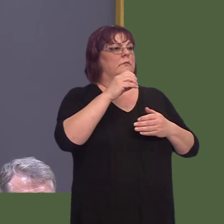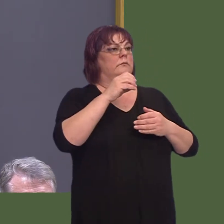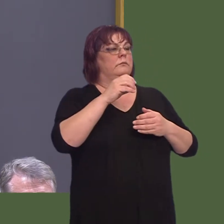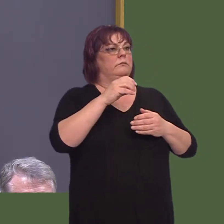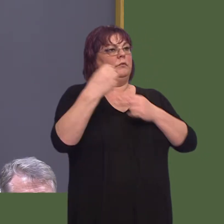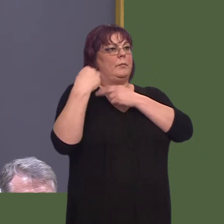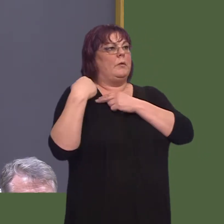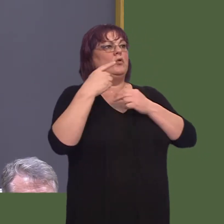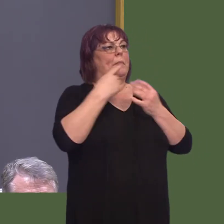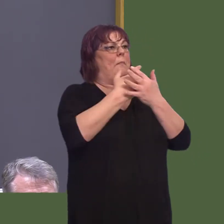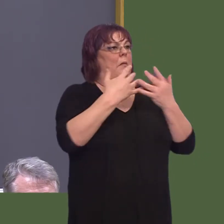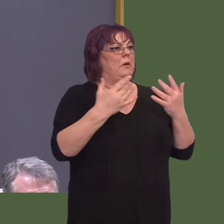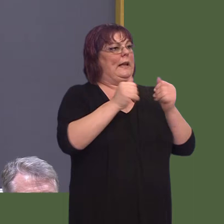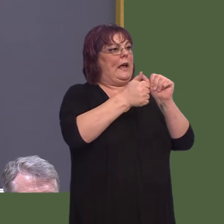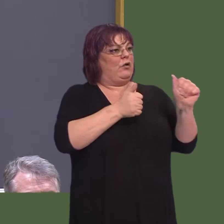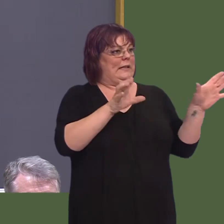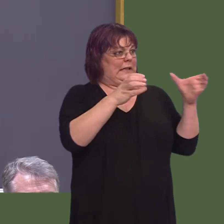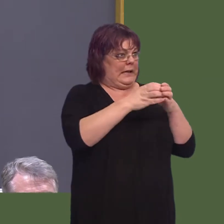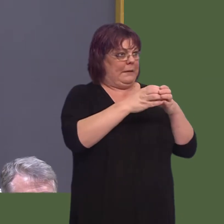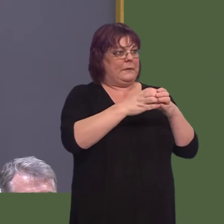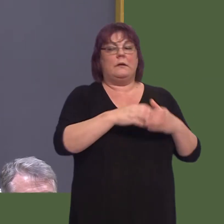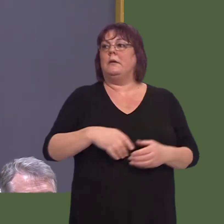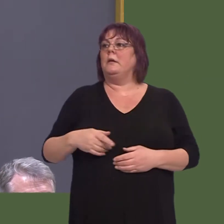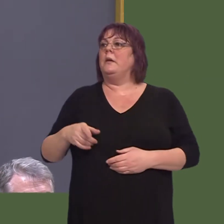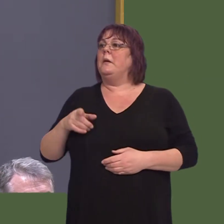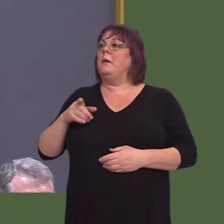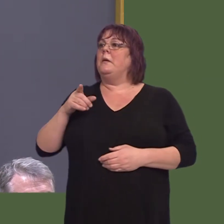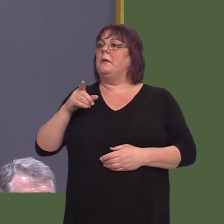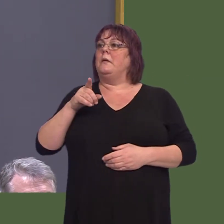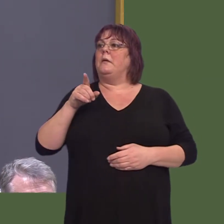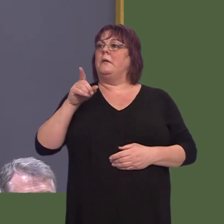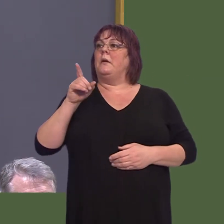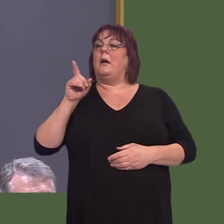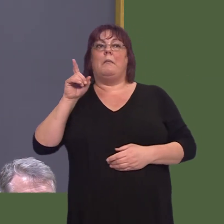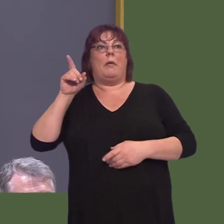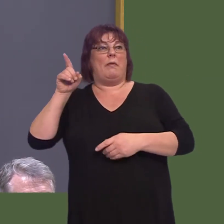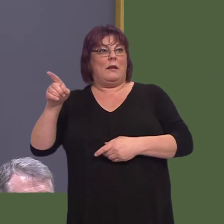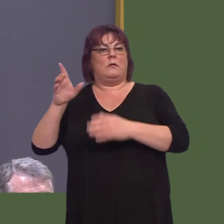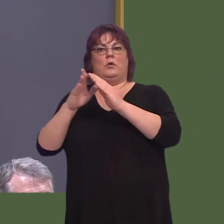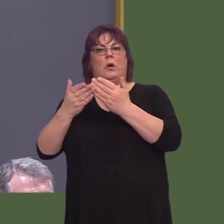by multidisciplinary, multi-agency teams, whereas this document says that the same thing should be approved by local health boards.